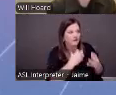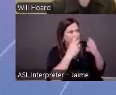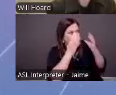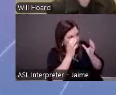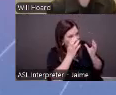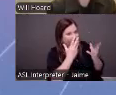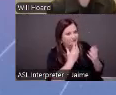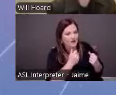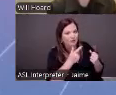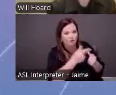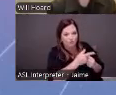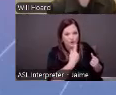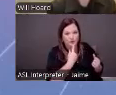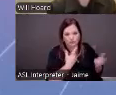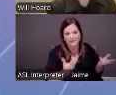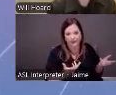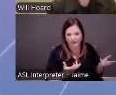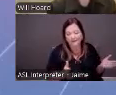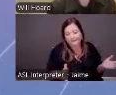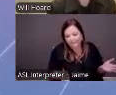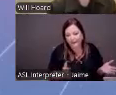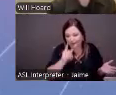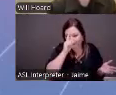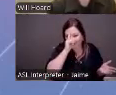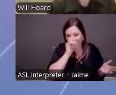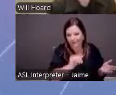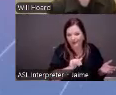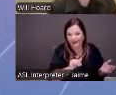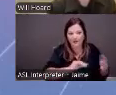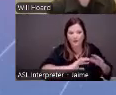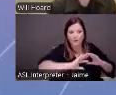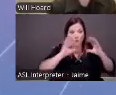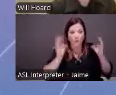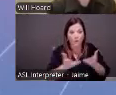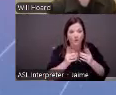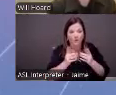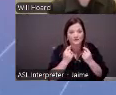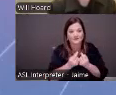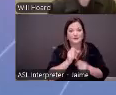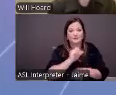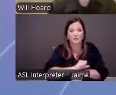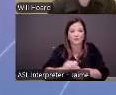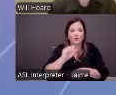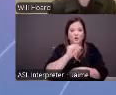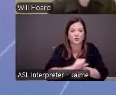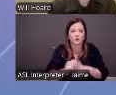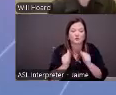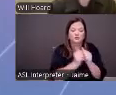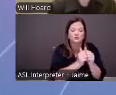And so I think that was where the whole team worked together. Y'all had your team. We had our team.